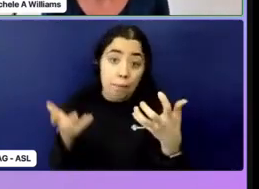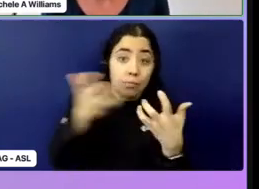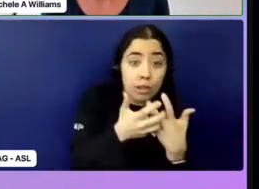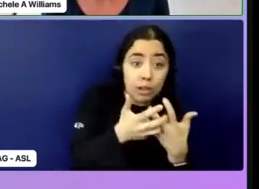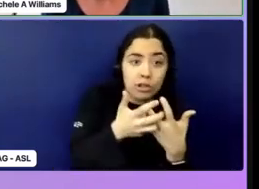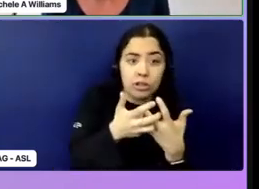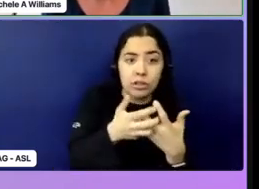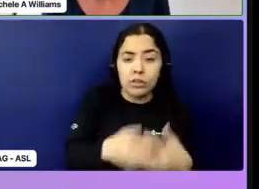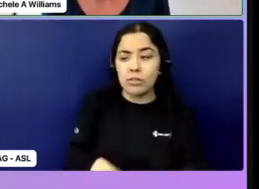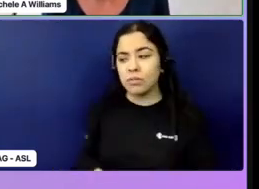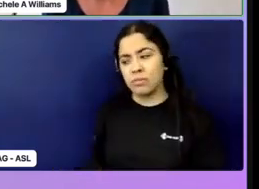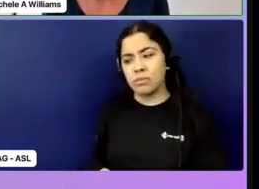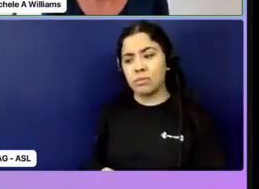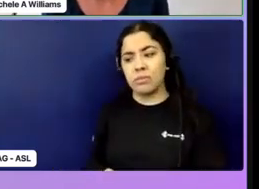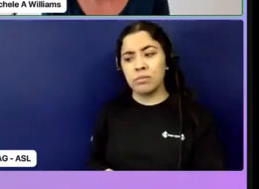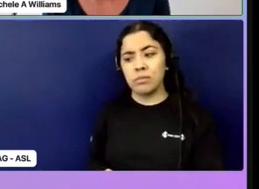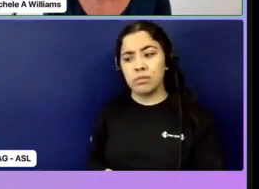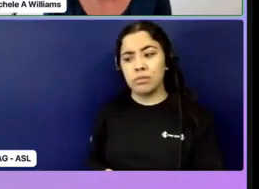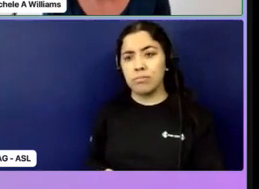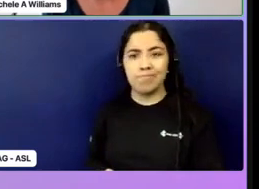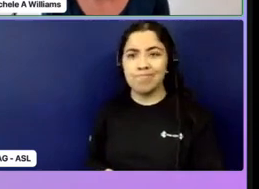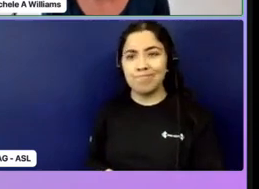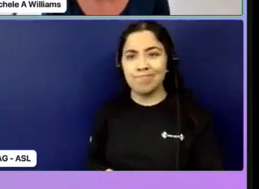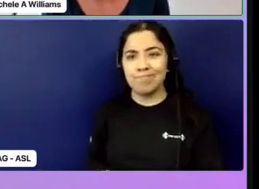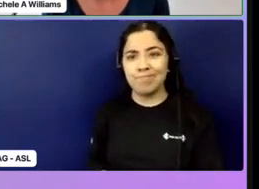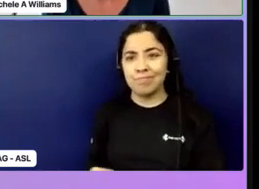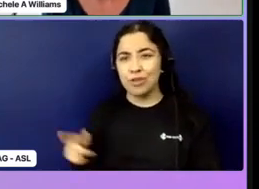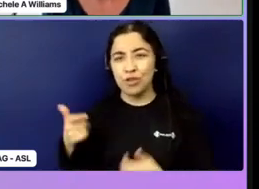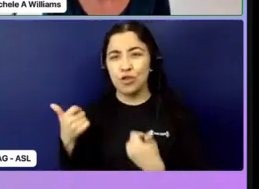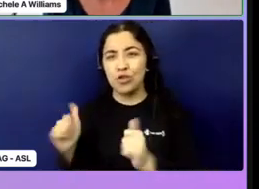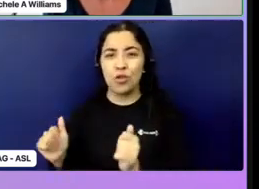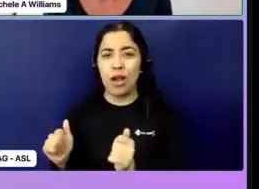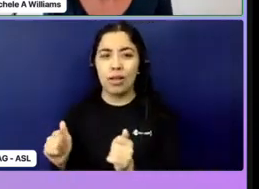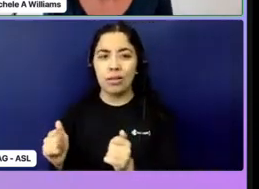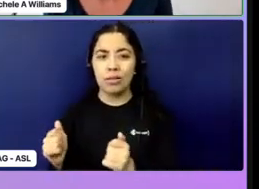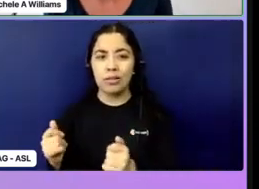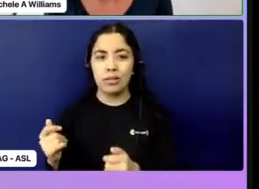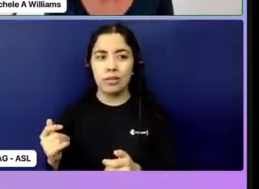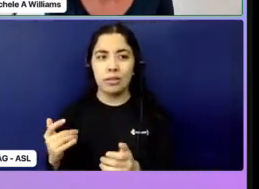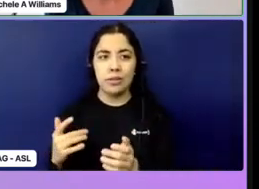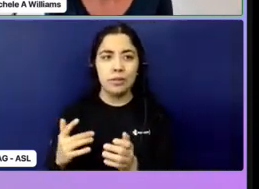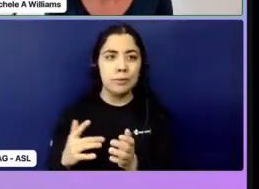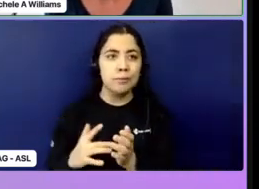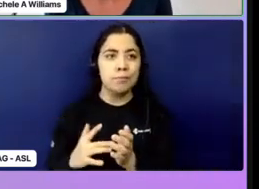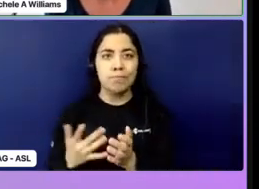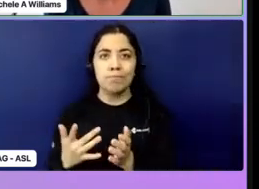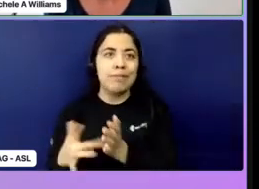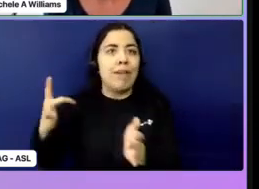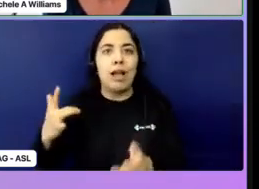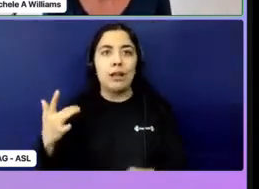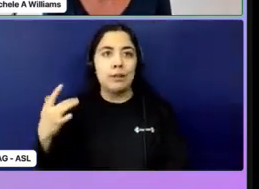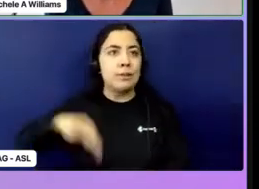listen to their textbook in an audio format, accommodation as an for school, that's looked at as